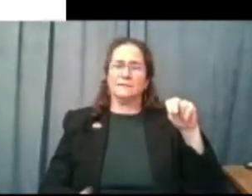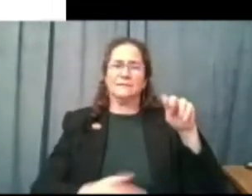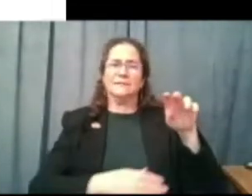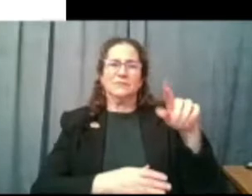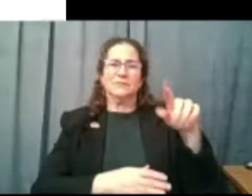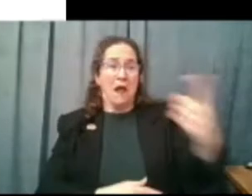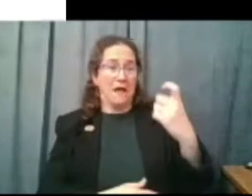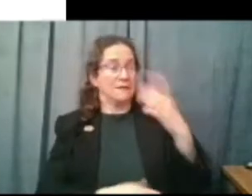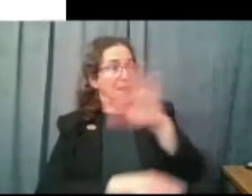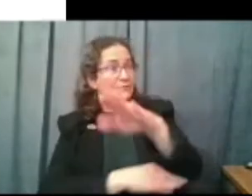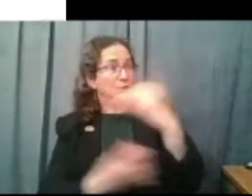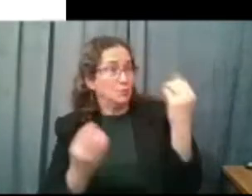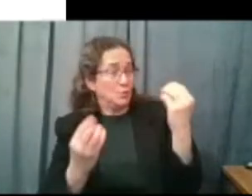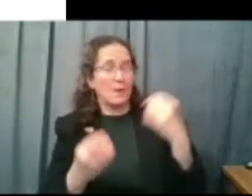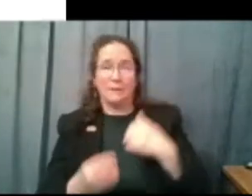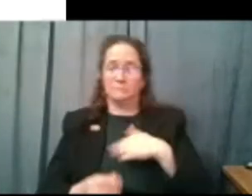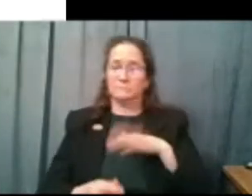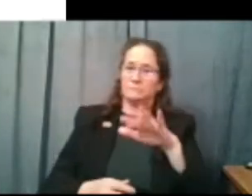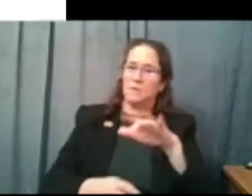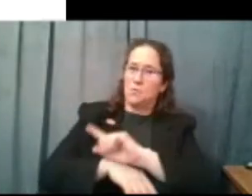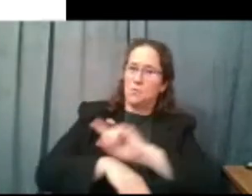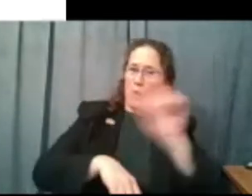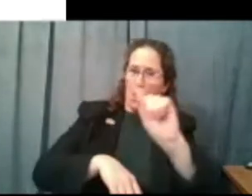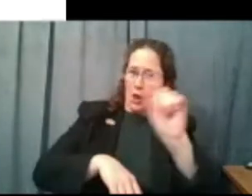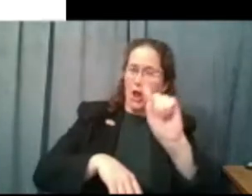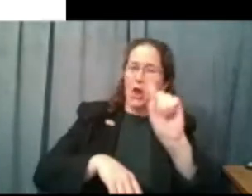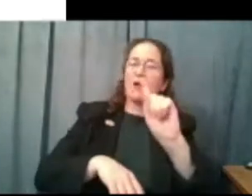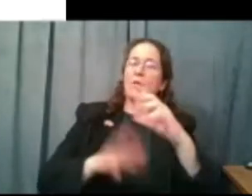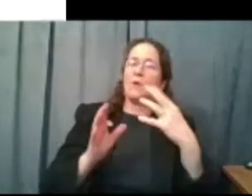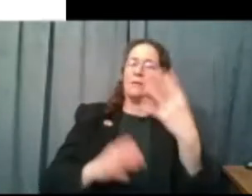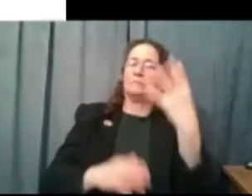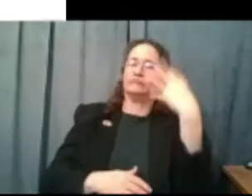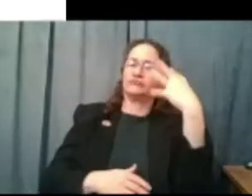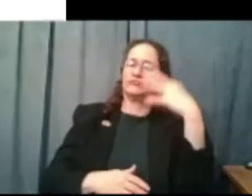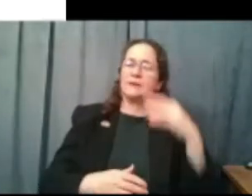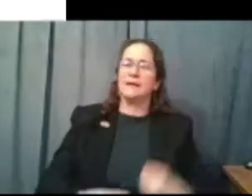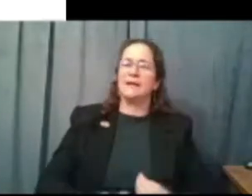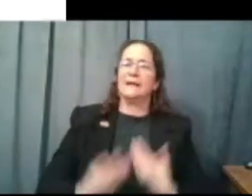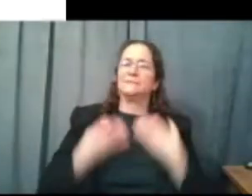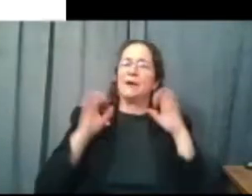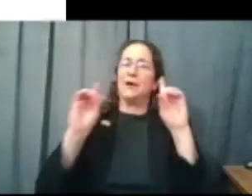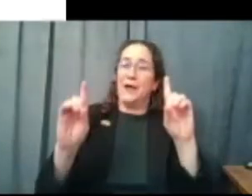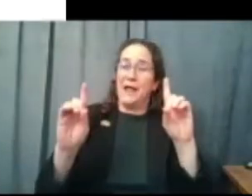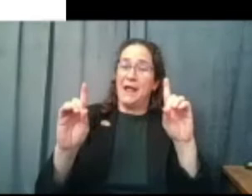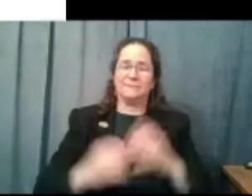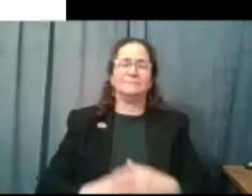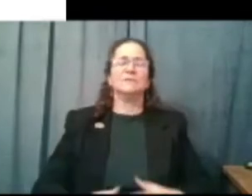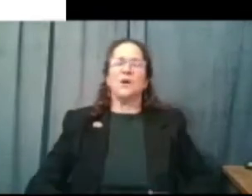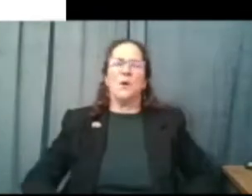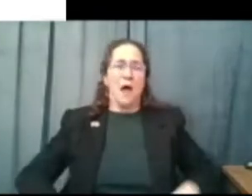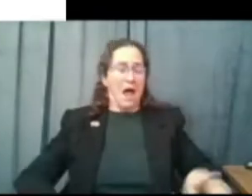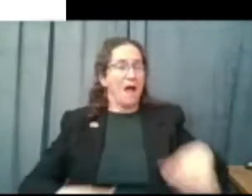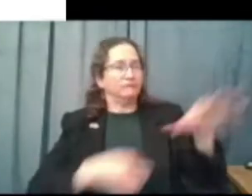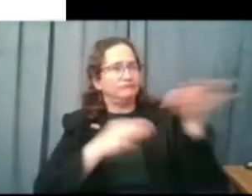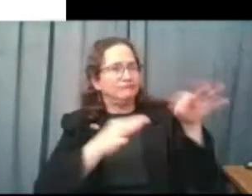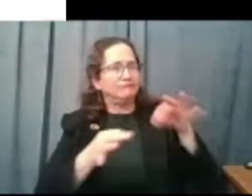I said, well at 1:00 o'clock we're taping an InspirED. So anyway, with that said, I told her it was on checklists and she said Ron, she said, I used